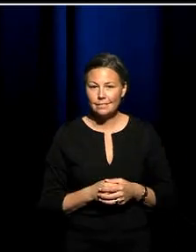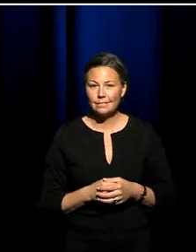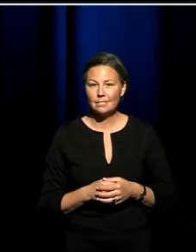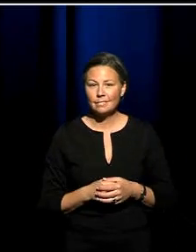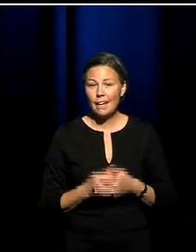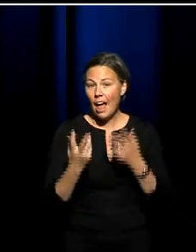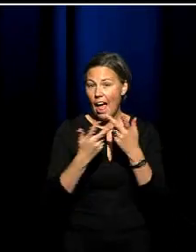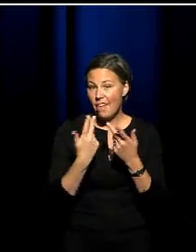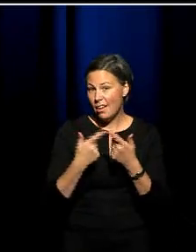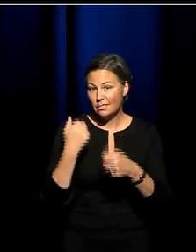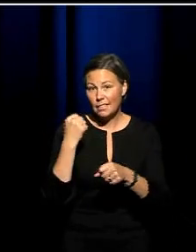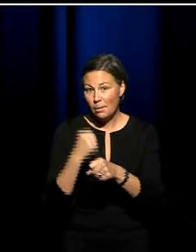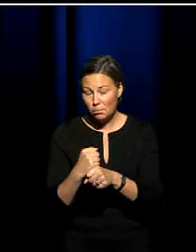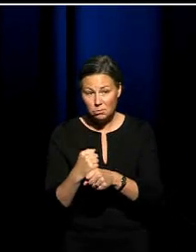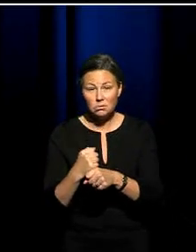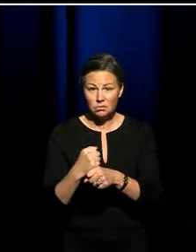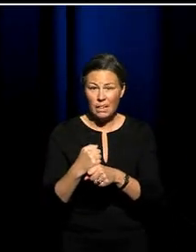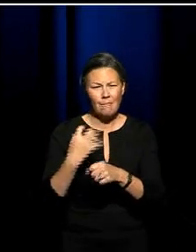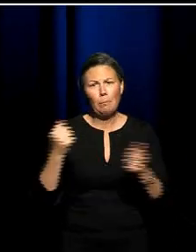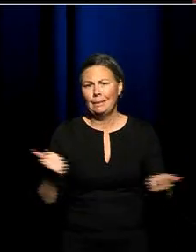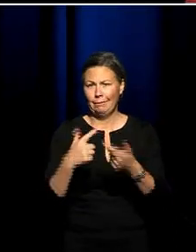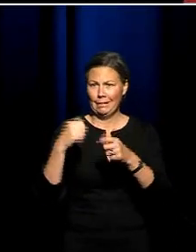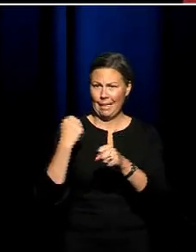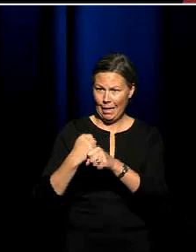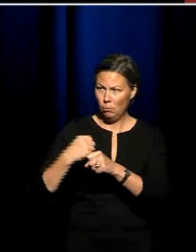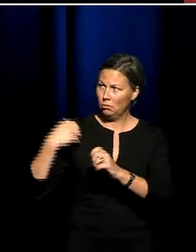occurred in this country within a relatively short period. Think of the